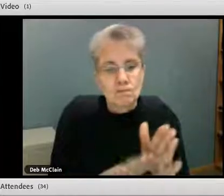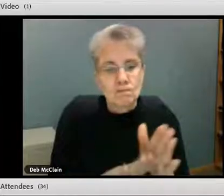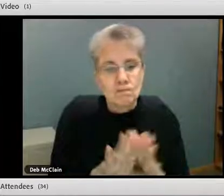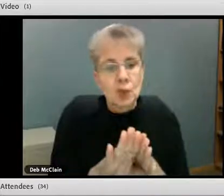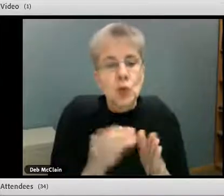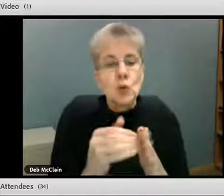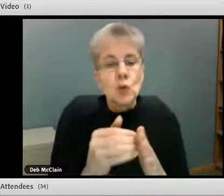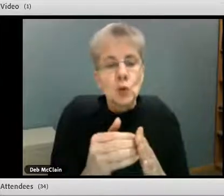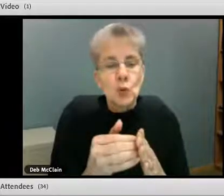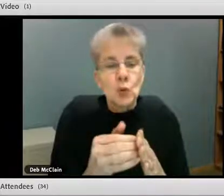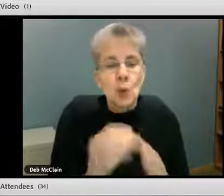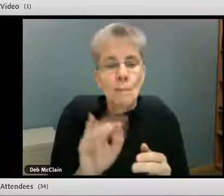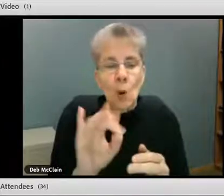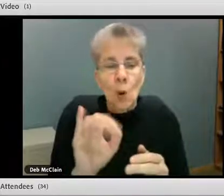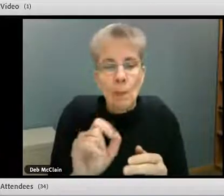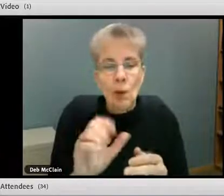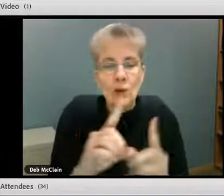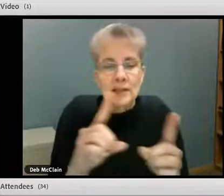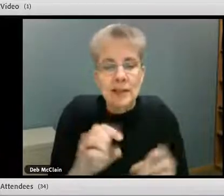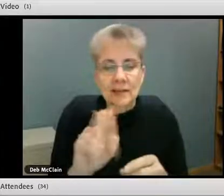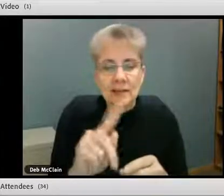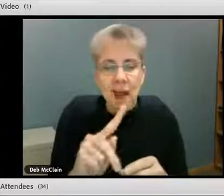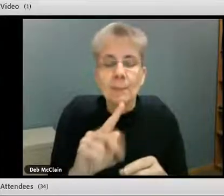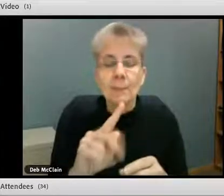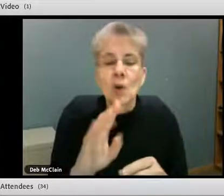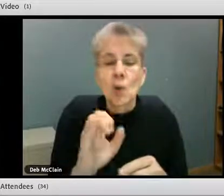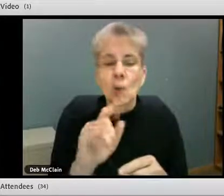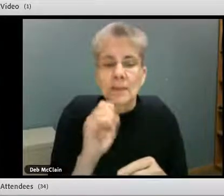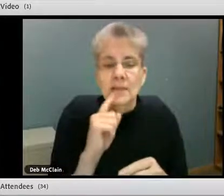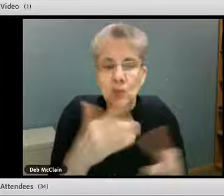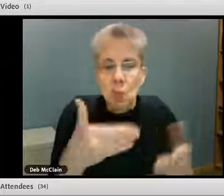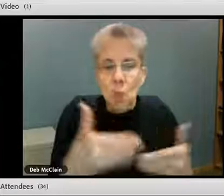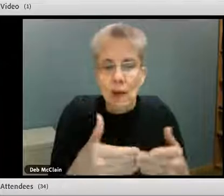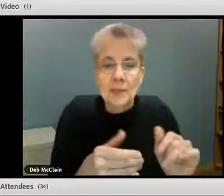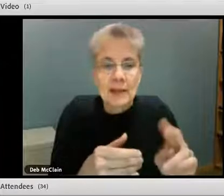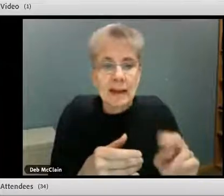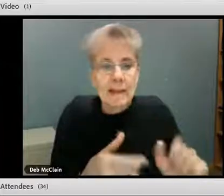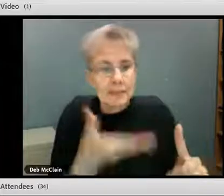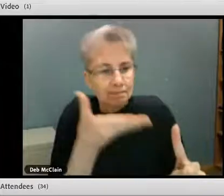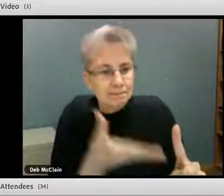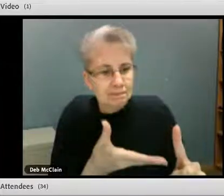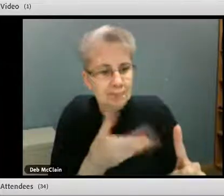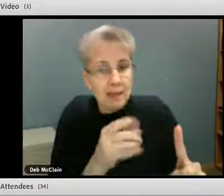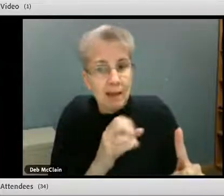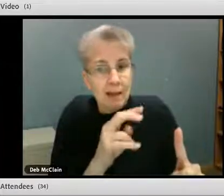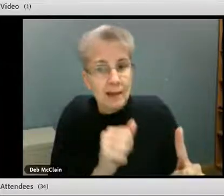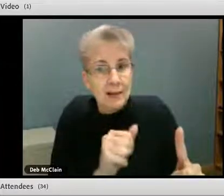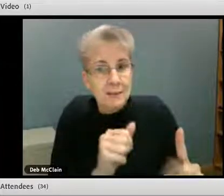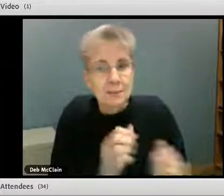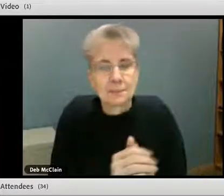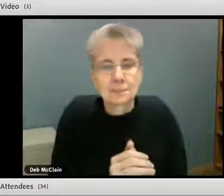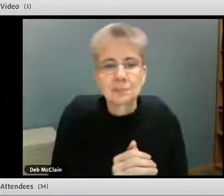and develop new mobile and desktop websites. Please welcome Diana and enjoy her webinar this morning. Diana?